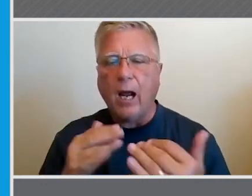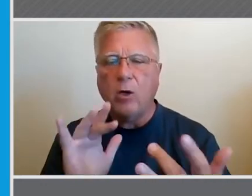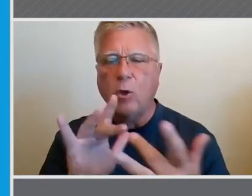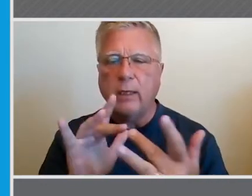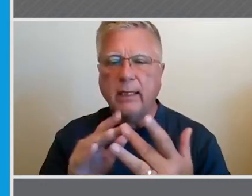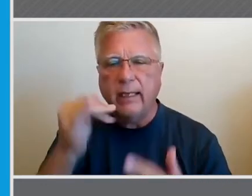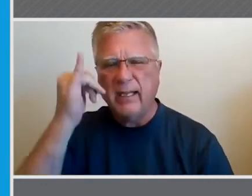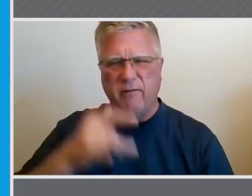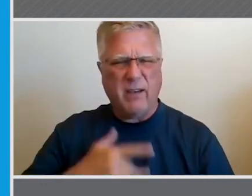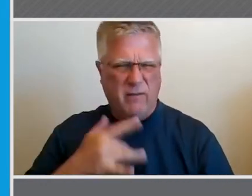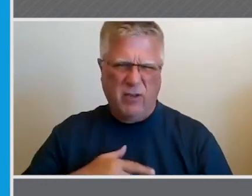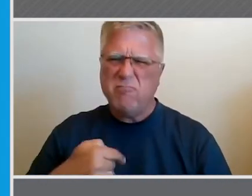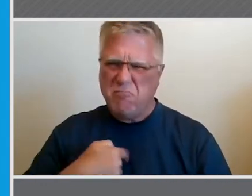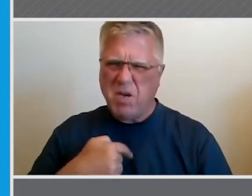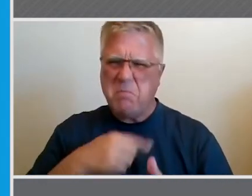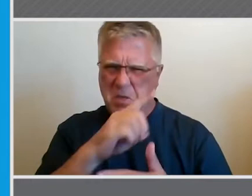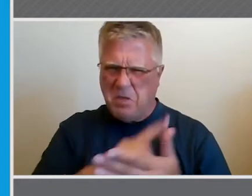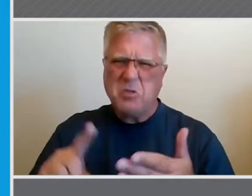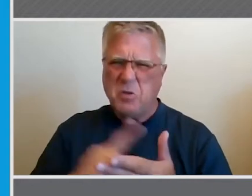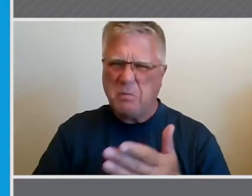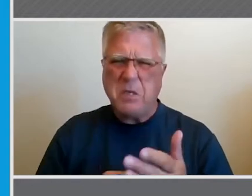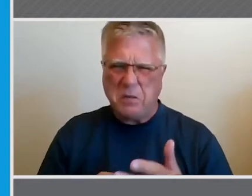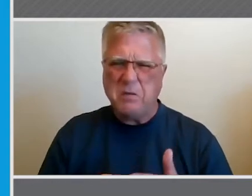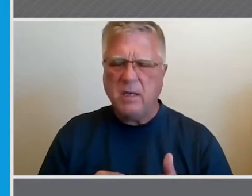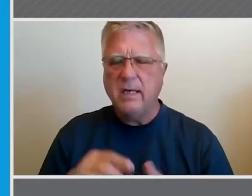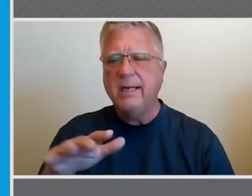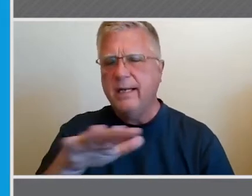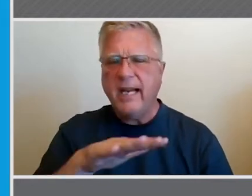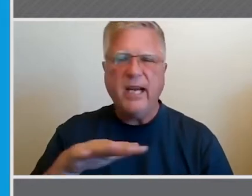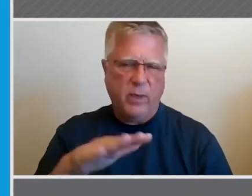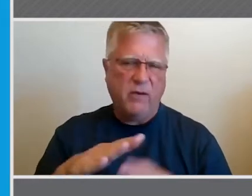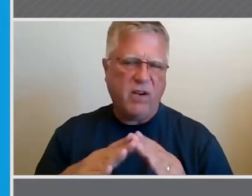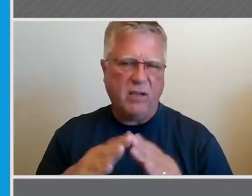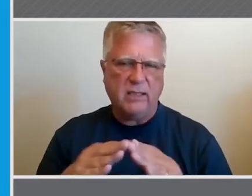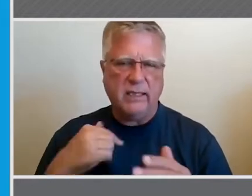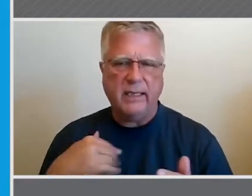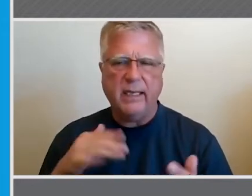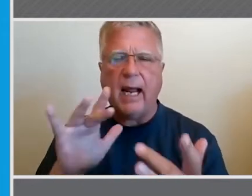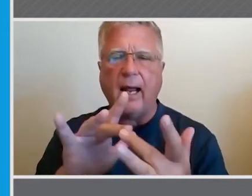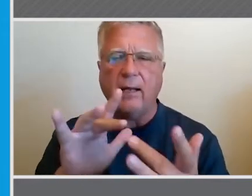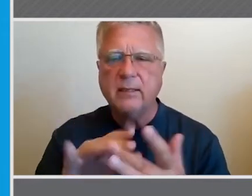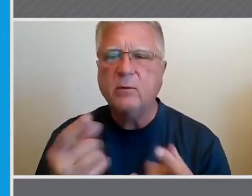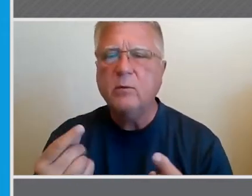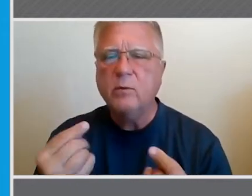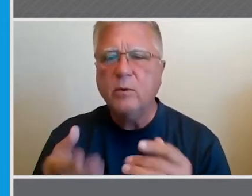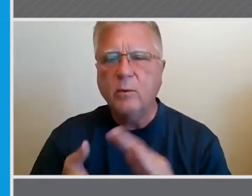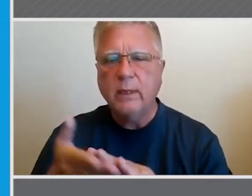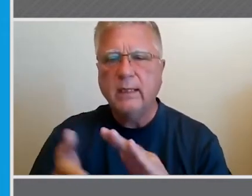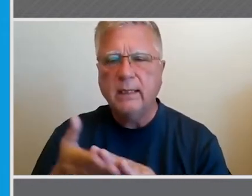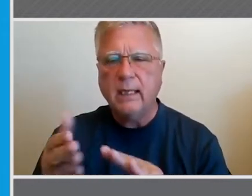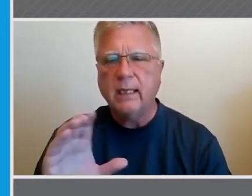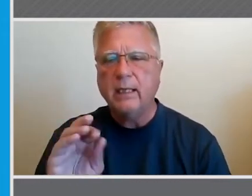against in the area of housing. They also do outreach we conduct community meetings where the more recent things that